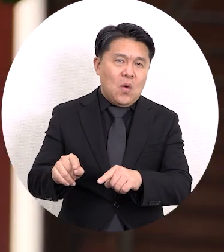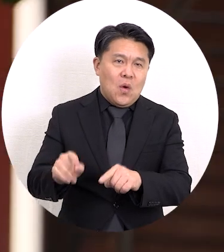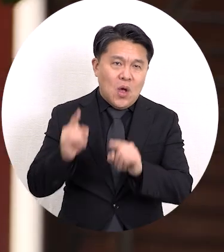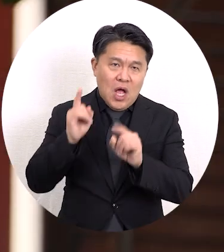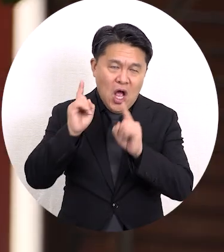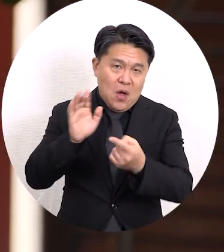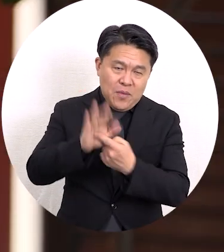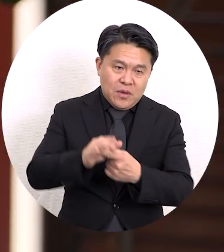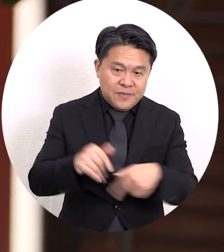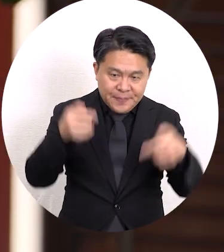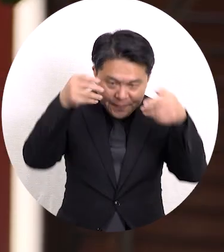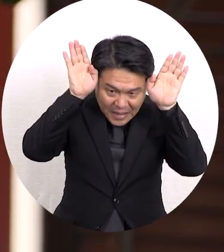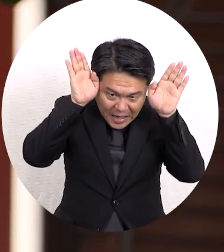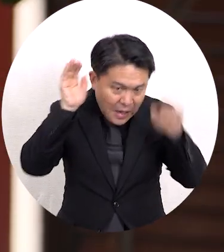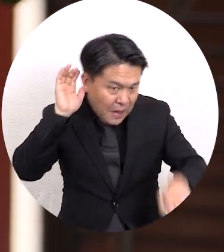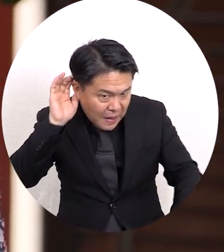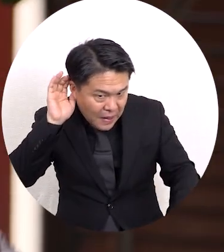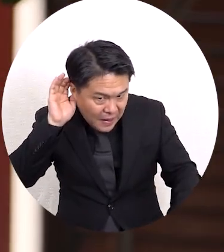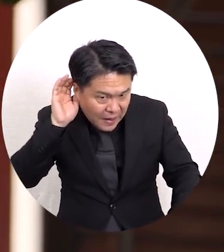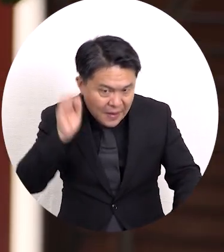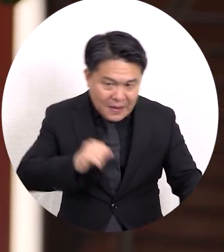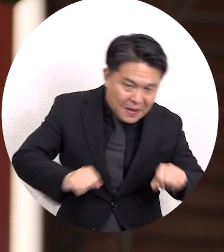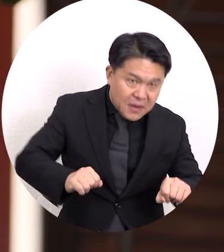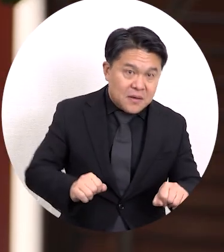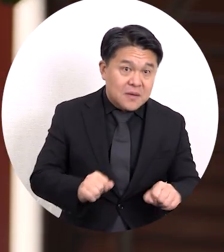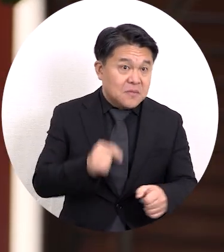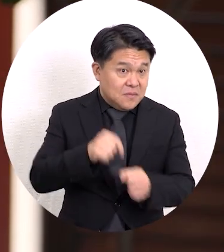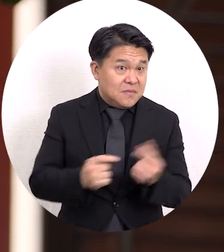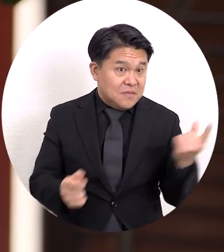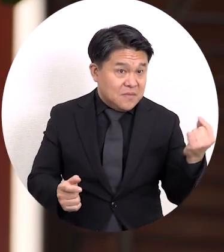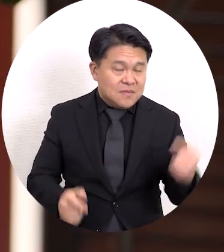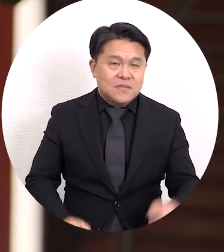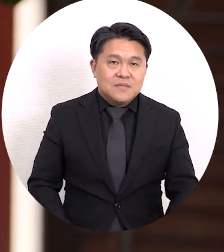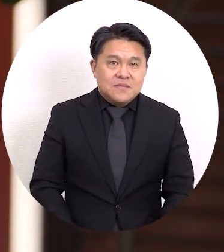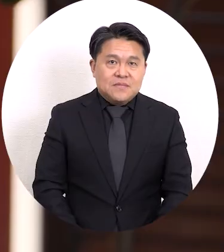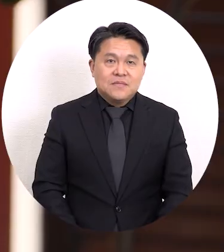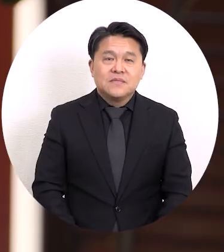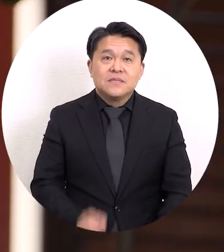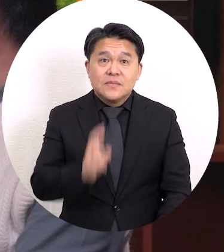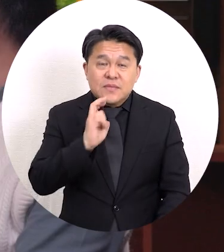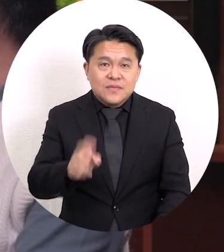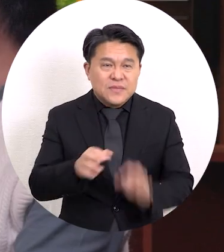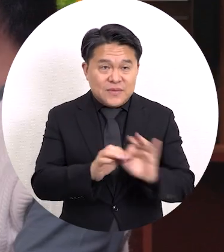Making people perk up their ears and stay wide awake! Yes, exactly. Musical elements